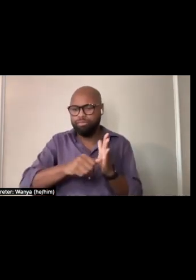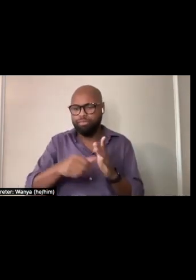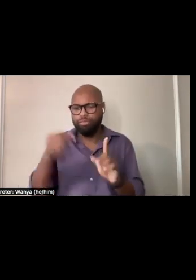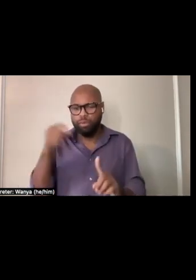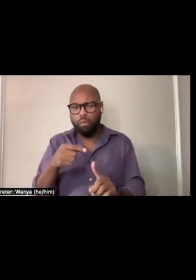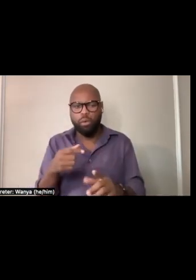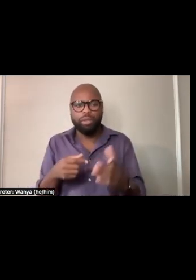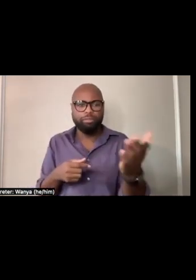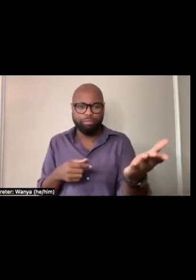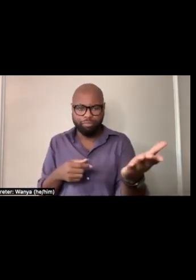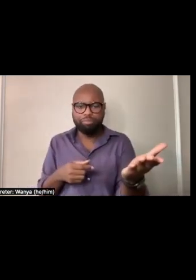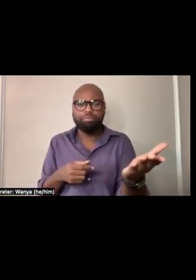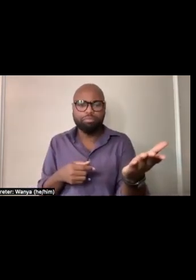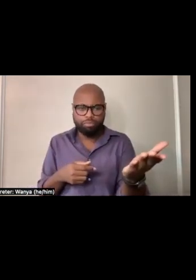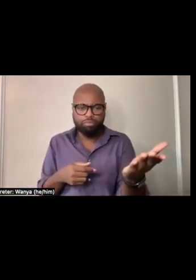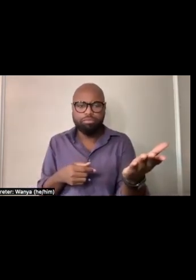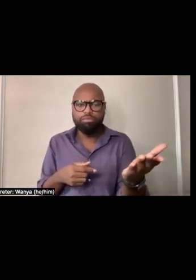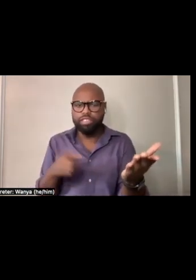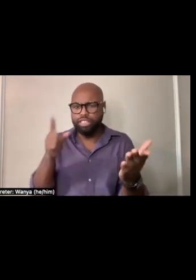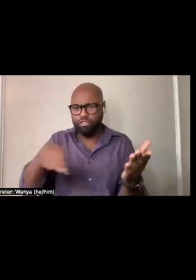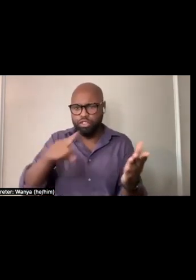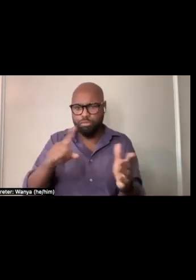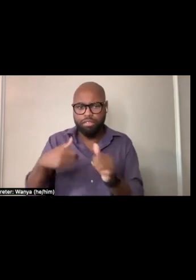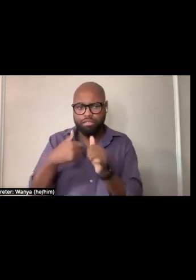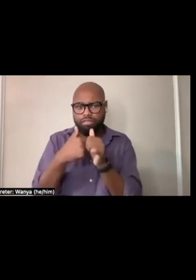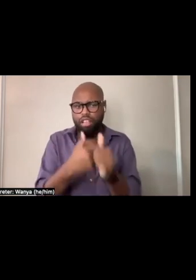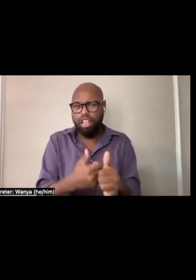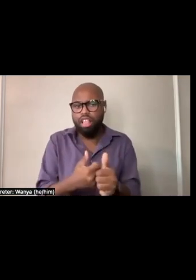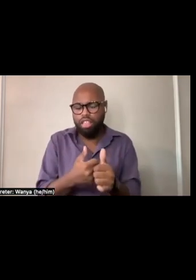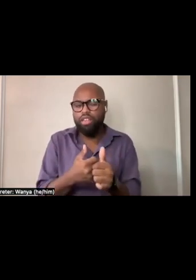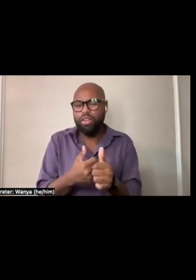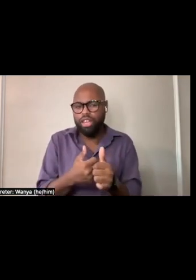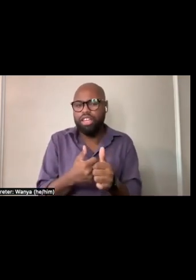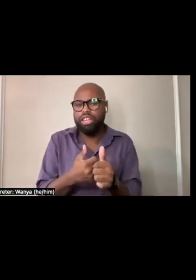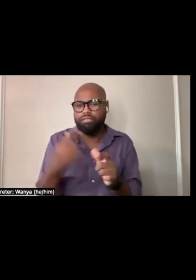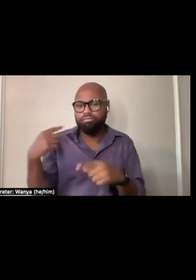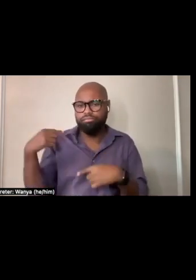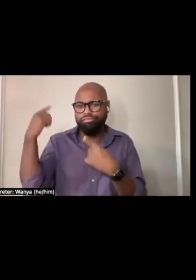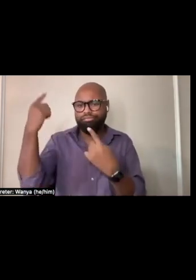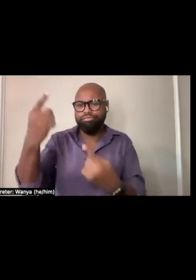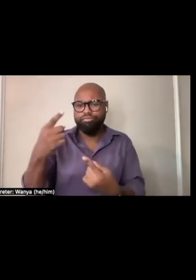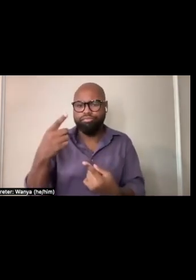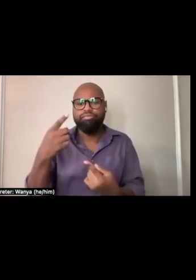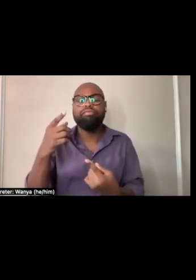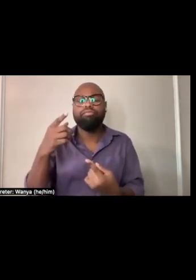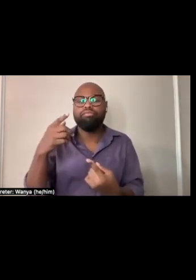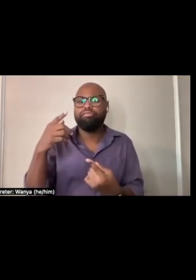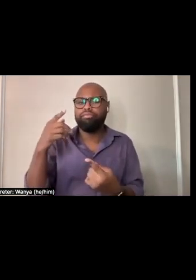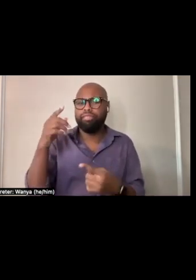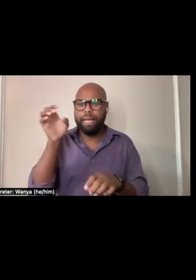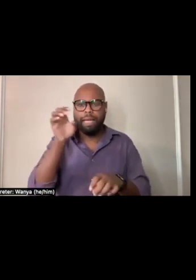I think any of you who've been following the experiences of people who are unsheltered.